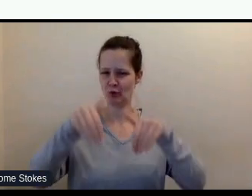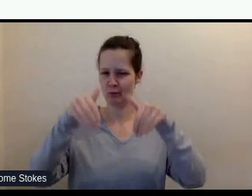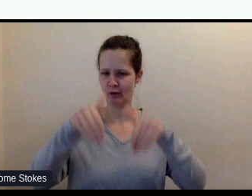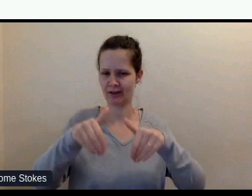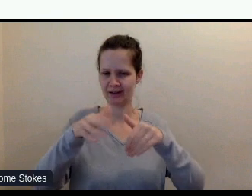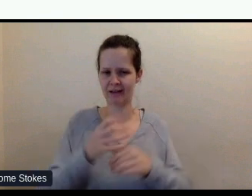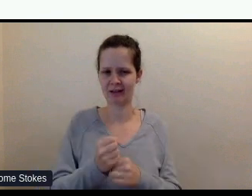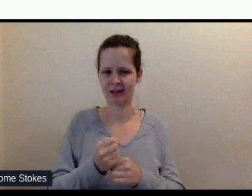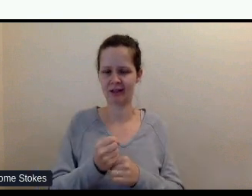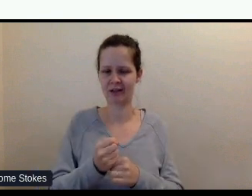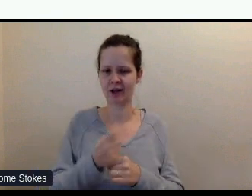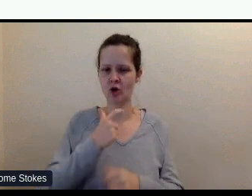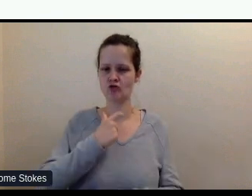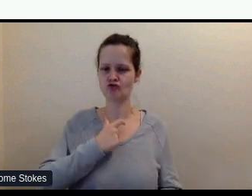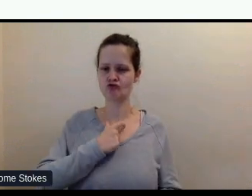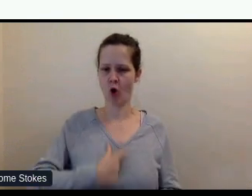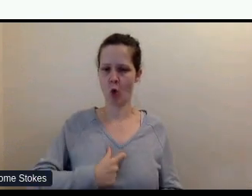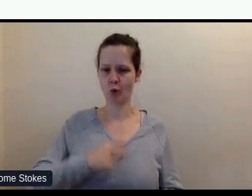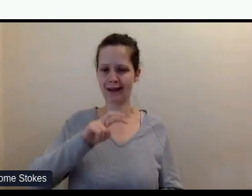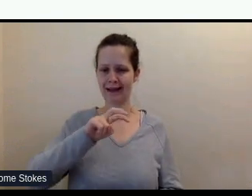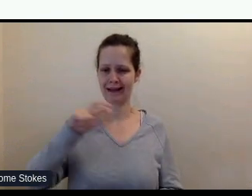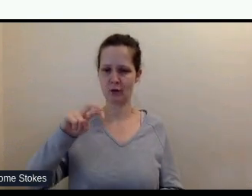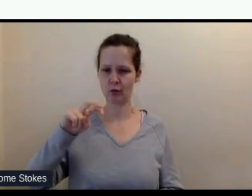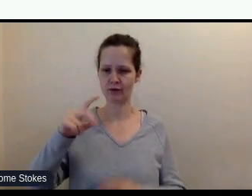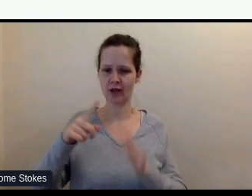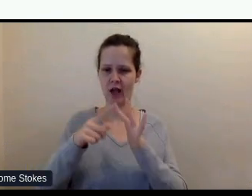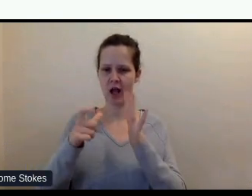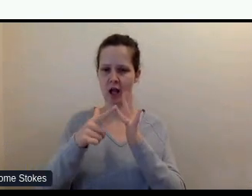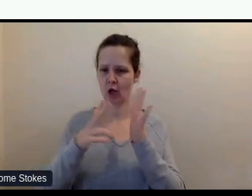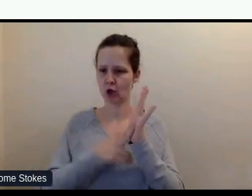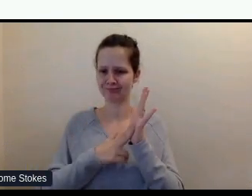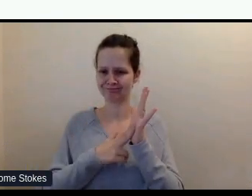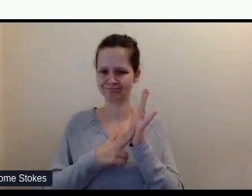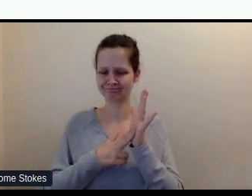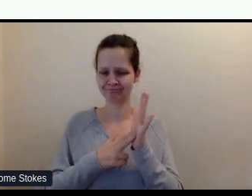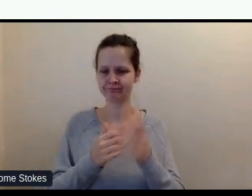which is obviously not actually a role in Aria so that was probably just very confusing to